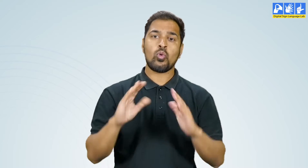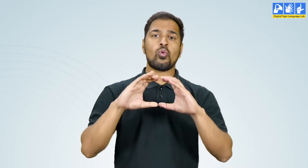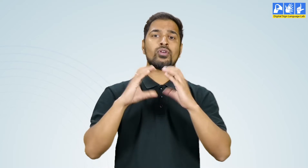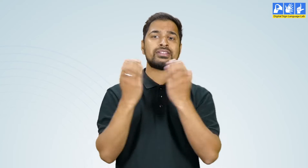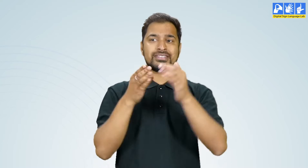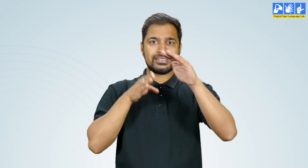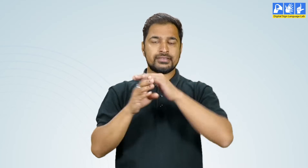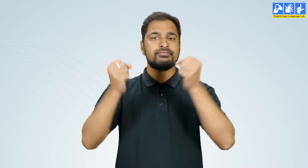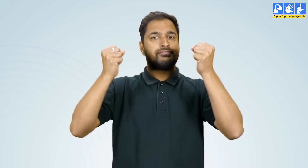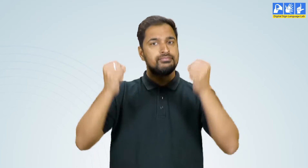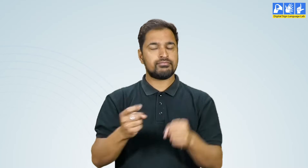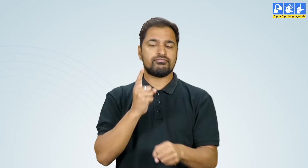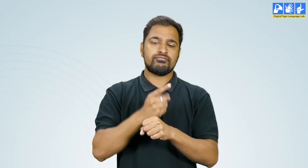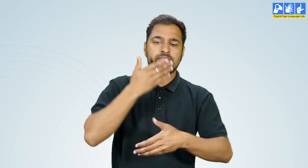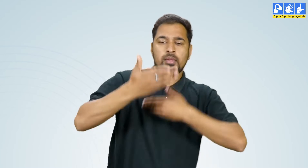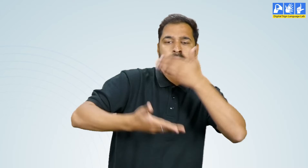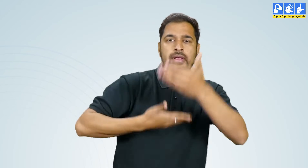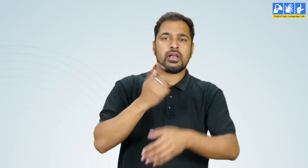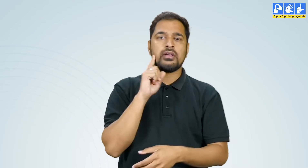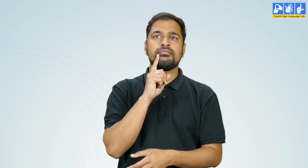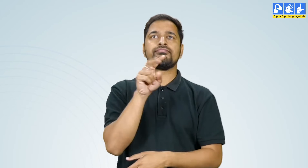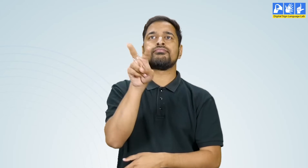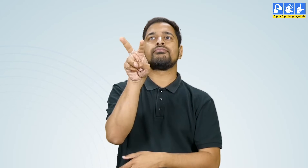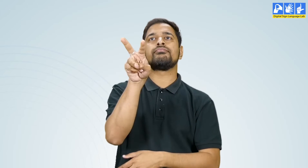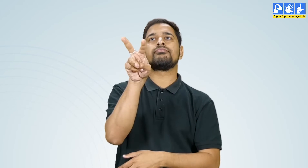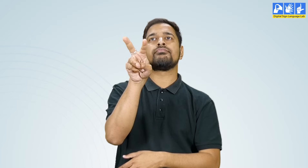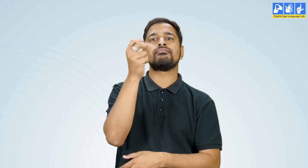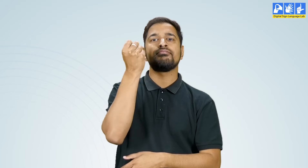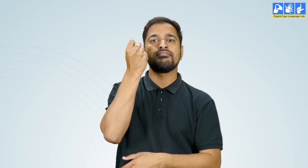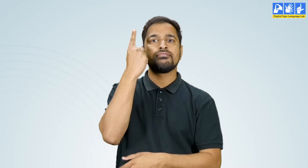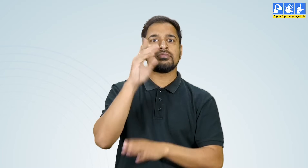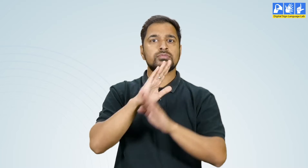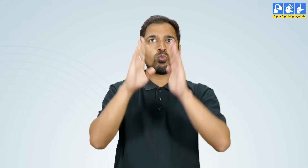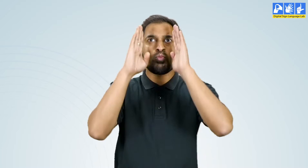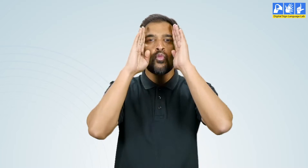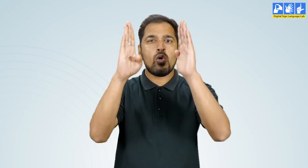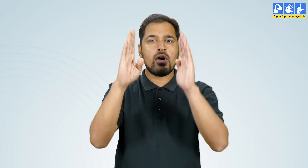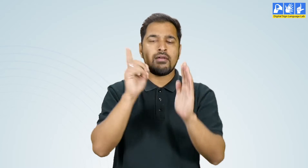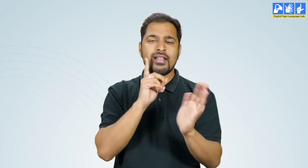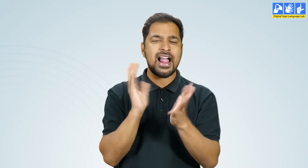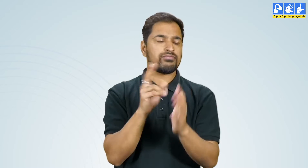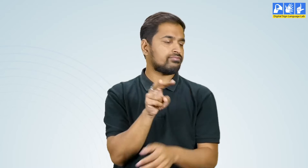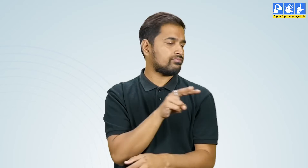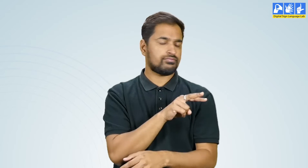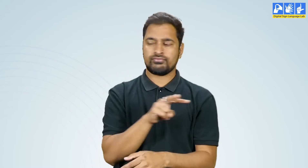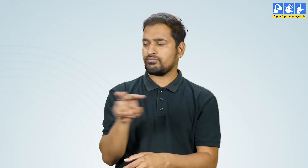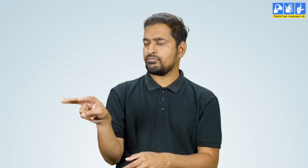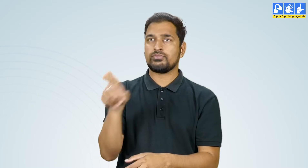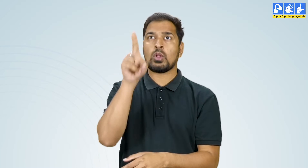Similarly, as they sit in the classroom, they are ready to pay attention to the teacher, but they can also observe other students who are talking,